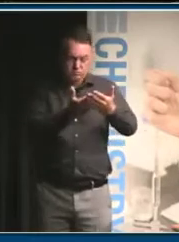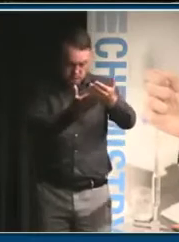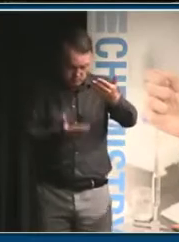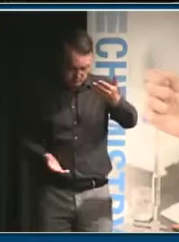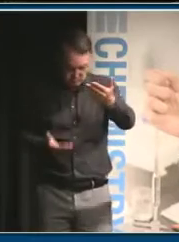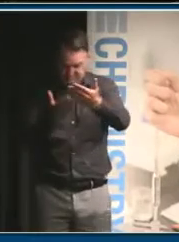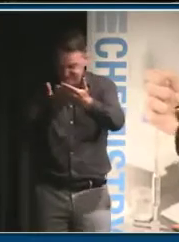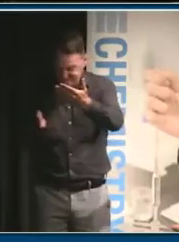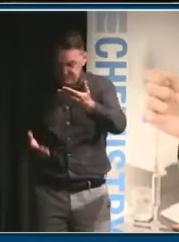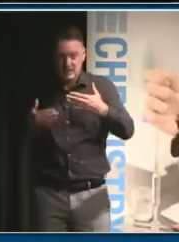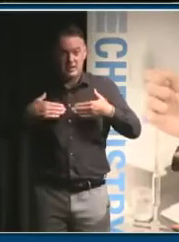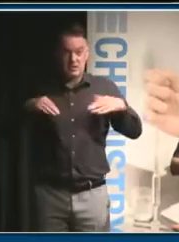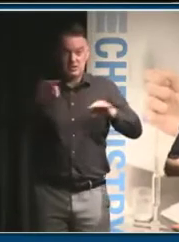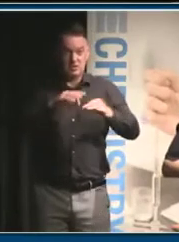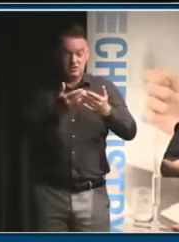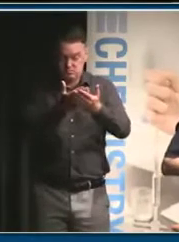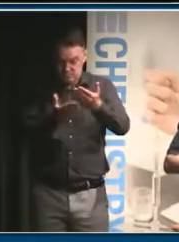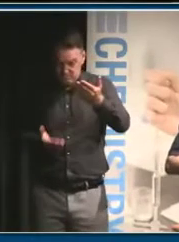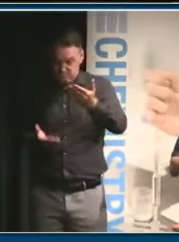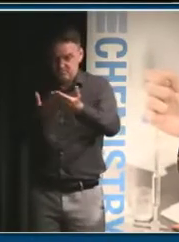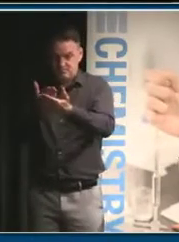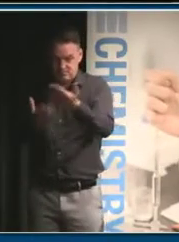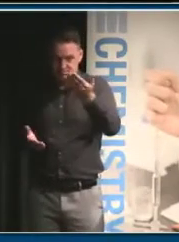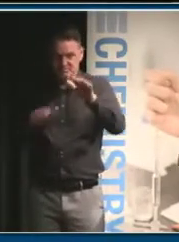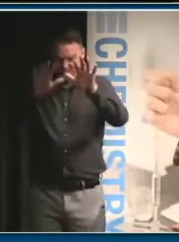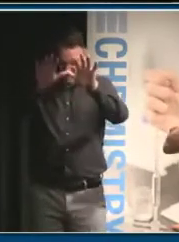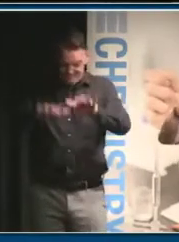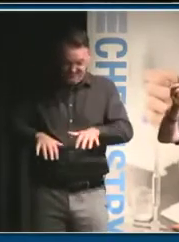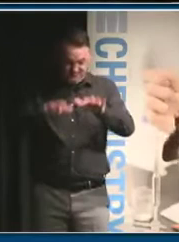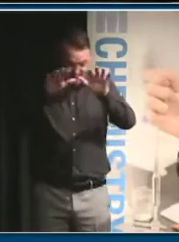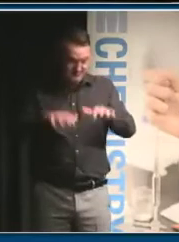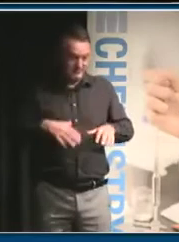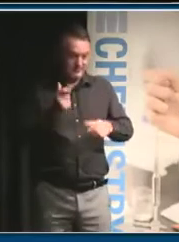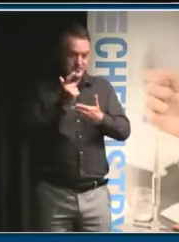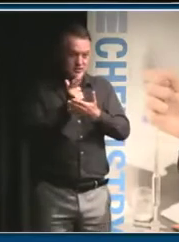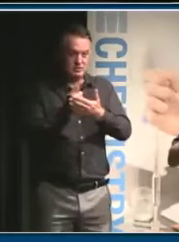sciences is constantly coming up with all these information about higher incidences, certain types